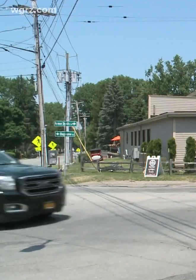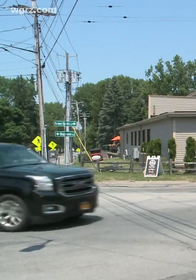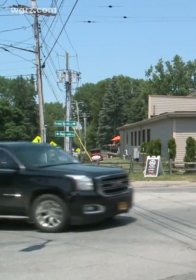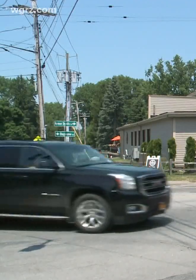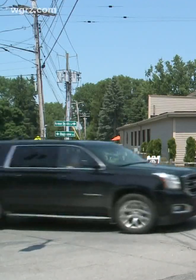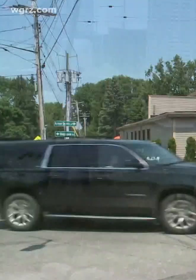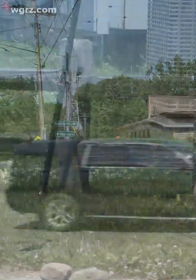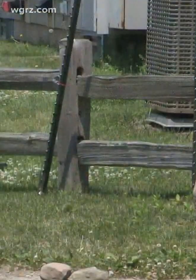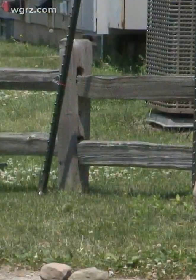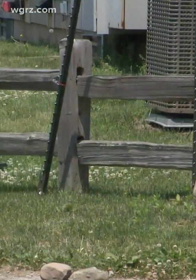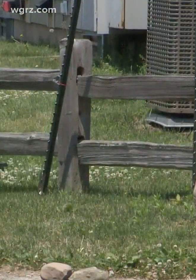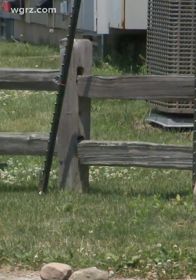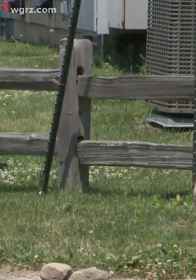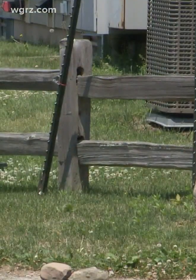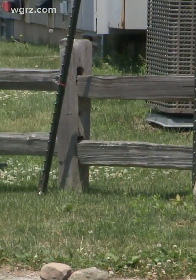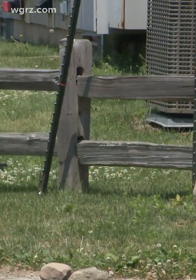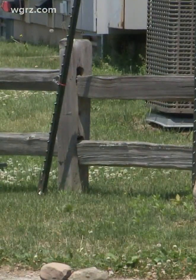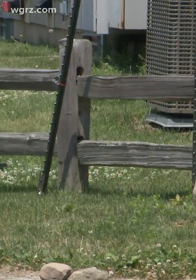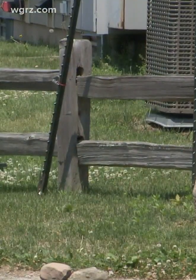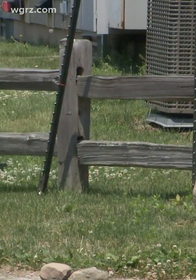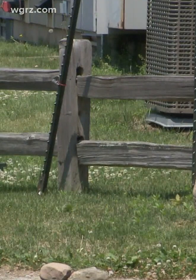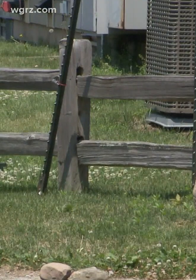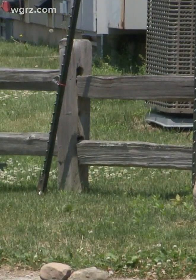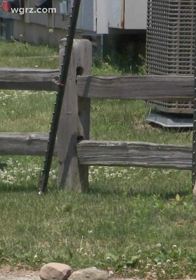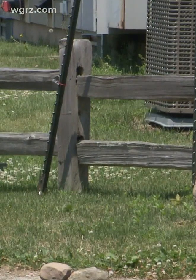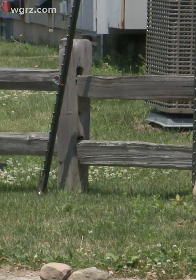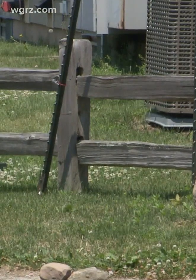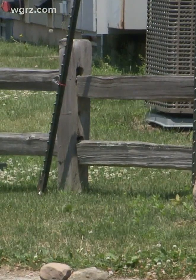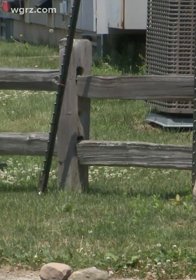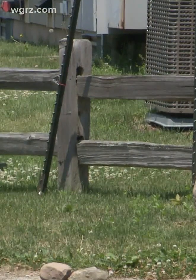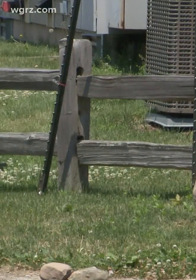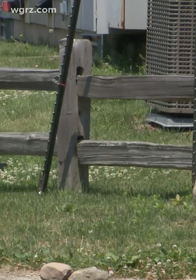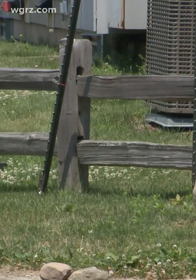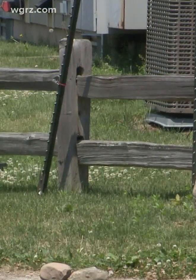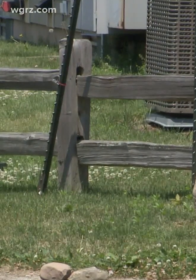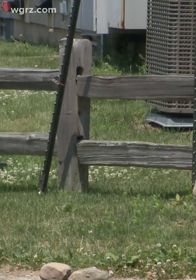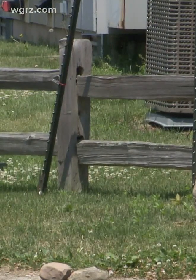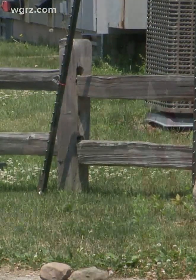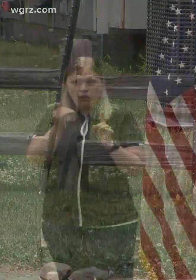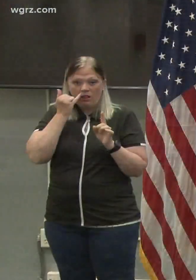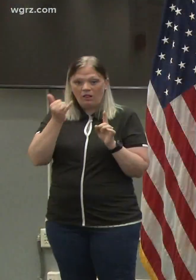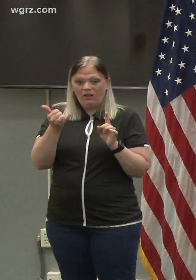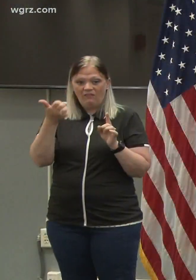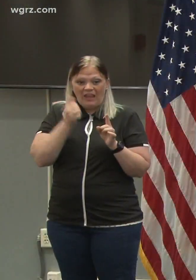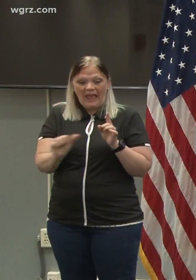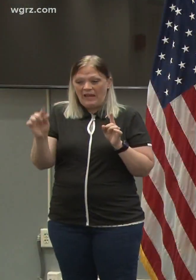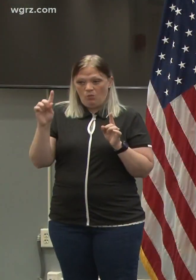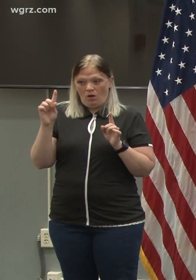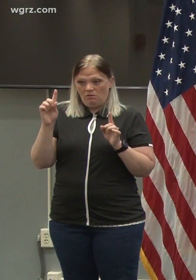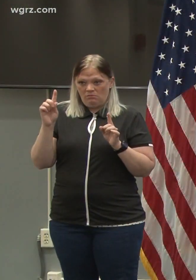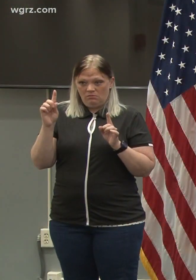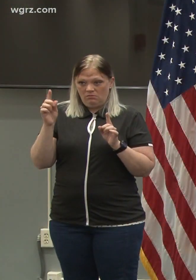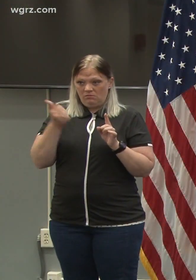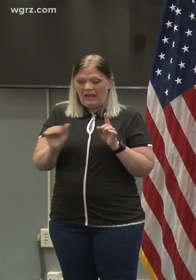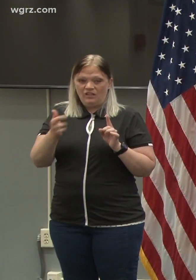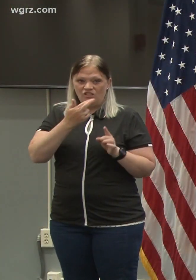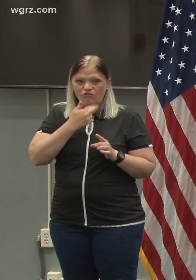HAVE BEEN INVESTIGATING COMPLAINTS HAVE BEEN INVESTIGATING COMPLAINTS RELATED INVESTIGATING COMPLAINTS RELATED INVESTIGATING COMPLAINTS RELATED TO INVESTIGATING COMPLAINTS RELATED TO THE INVESTIGATING COMPLAINTS RELATED TO THE CORONAVIRUS COMPLAINTS RELATED TO THE CORONAVIRUS COMPLAINTS RELATED TO THE CORONAVIRUS SINCE COMPLAINTS RELATED TO THE CORONAVIRUS SINCE MARCH COMPLAINTS RELATED TO THE CORONAVIRUS SINCE MARCH AND TO THE CORONAVIRUS SINCE MARCH AND TO THE CORONAVIRUS SINCE MARCH AND HAVE TO THE CORONAVIRUS SINCE MARCH AND HAVE BEEN TO THE CORONAVIRUS SINCE MARCH AND HAVE BEEN DOING SINCE MARCH AND HAVE BEEN DOING SINCE MARCH AND HAVE BEEN DOING ROUTINE SINCE MARCH AND HAVE BEEN DOING ROUTINE INSPECTIONS. HAVE BEEN DOING ROUTINE INSPECTIONS. HAVE BEEN DOING ROUTINE INSPECTIONS. IF HAVE BEEN DOING ROUTINE INSPECTIONS. IF THERE'S HAVE BEEN DOING ROUTINE INSPECTIONS. IF THERE'S ANY ROUTINE INSPECTIONS. IF THERE'S ANY ROUTINE INSPECTIONS. IF THERE'S ANY RESTAURANT ROUTINE INSPECTIONS. IF THERE'S ANY RESTAURANT OR ROUTINE INSPECTIONS. IF THERE'S ANY RESTAURANT OR BAR IF THERE'S ANY RESTAURANT OR BAR IF THERE'S ANY RESTAURANT OR BAR THAT IF THERE'S ANY RESTAURANT OR BAR THAT HAS IF THERE'S ANY RESTAURANT OR BAR THAT HAS AN IF THERE'S ANY RESTAURANT OR BAR THAT HAS AN EVENT RESTAURANT OR BAR THAT HAS AN EVENT RESTAURANT OR BAR THAT HAS AN EVENT WITH RESTAURANT OR BAR THAT HAS AN EVENT WITH A RESTAURANT OR BAR THAT HAS AN EVENT WITH A BAND RESTAURANT OR BAR THAT HAS AN EVENT WITH A BAND WHERE